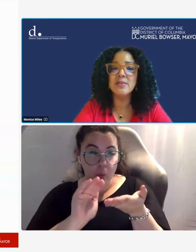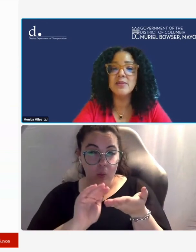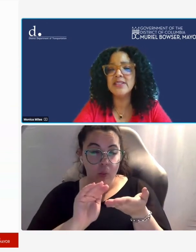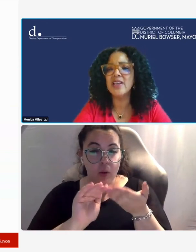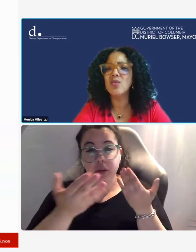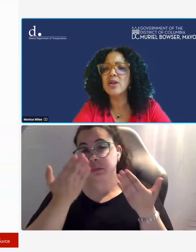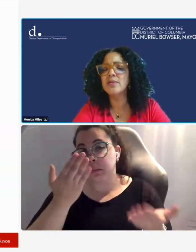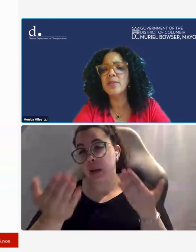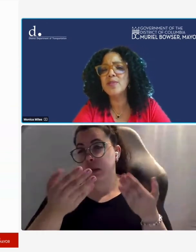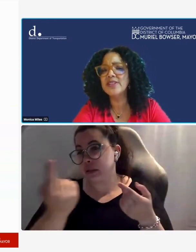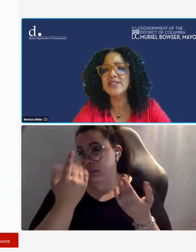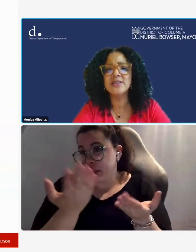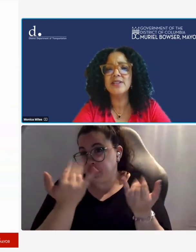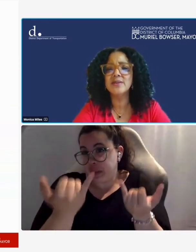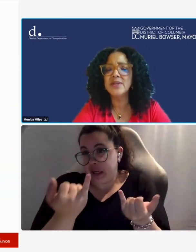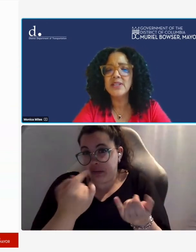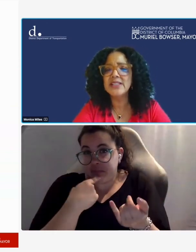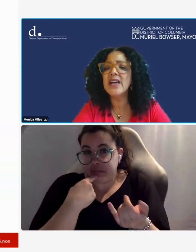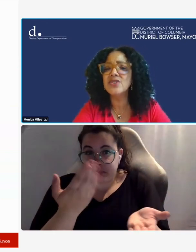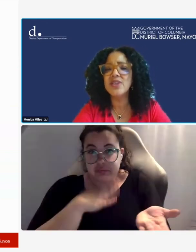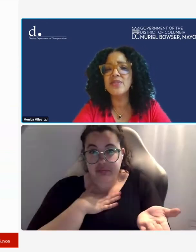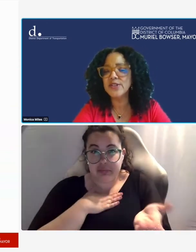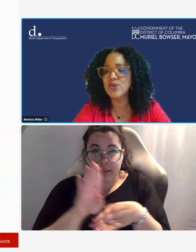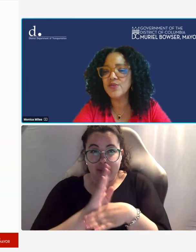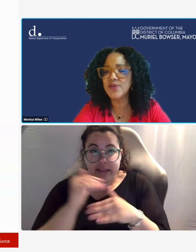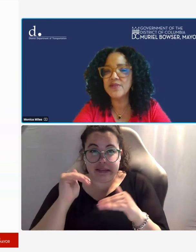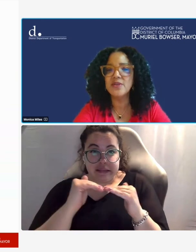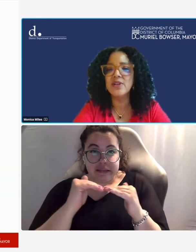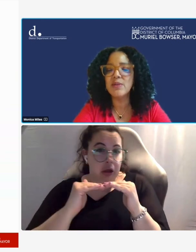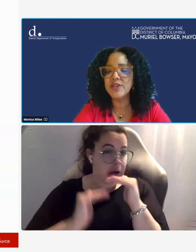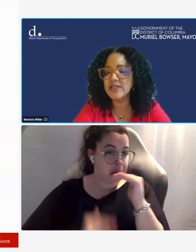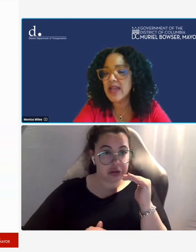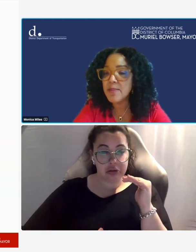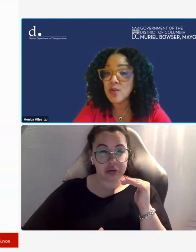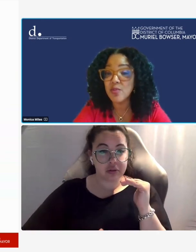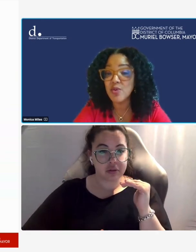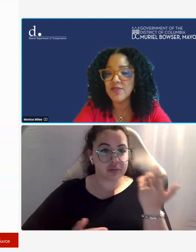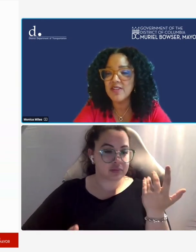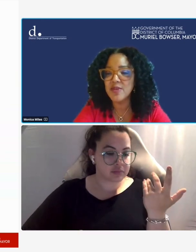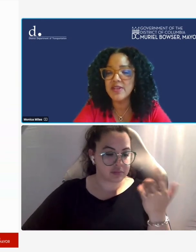is saying well my business you know is under that threshold for revenue we did not make 1.5 million